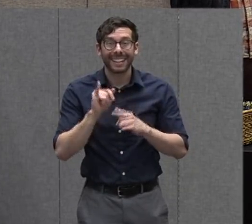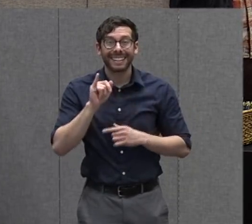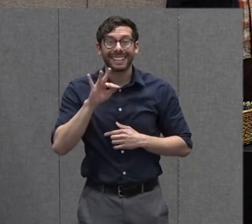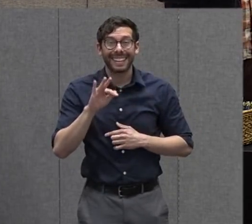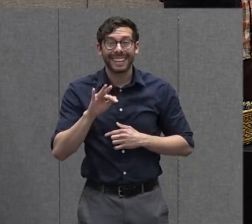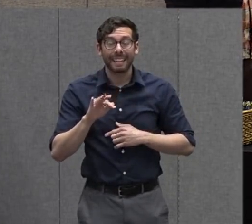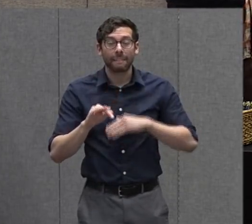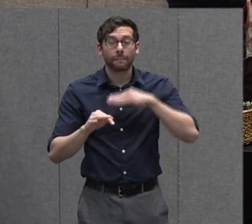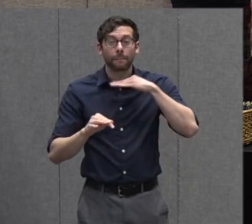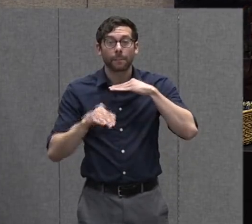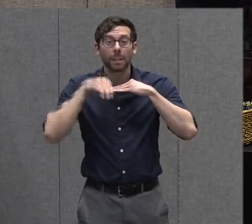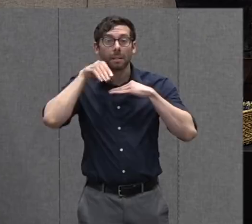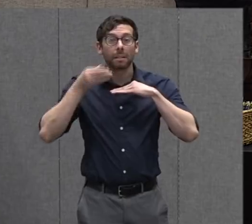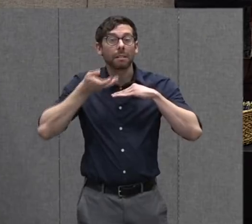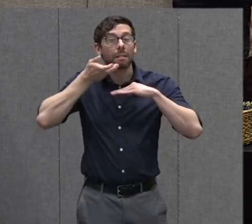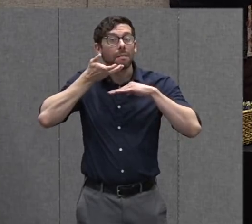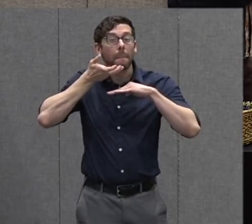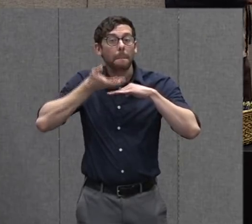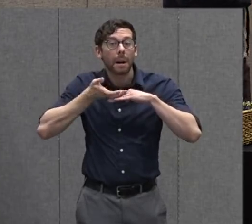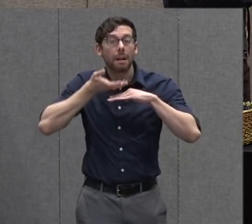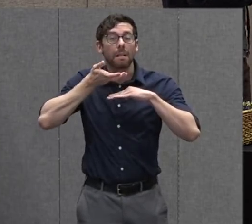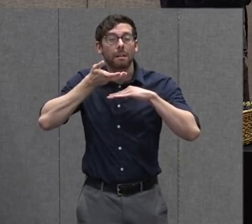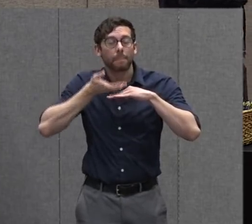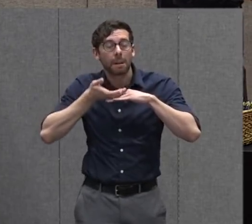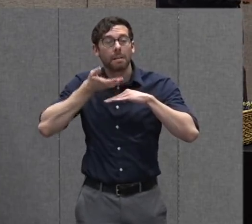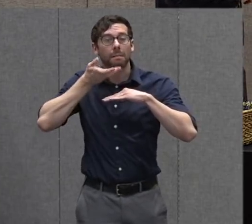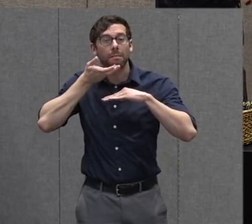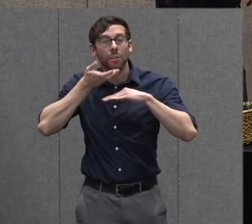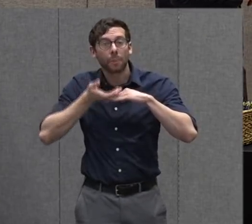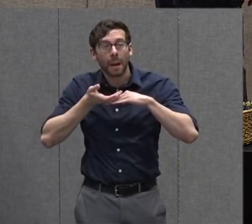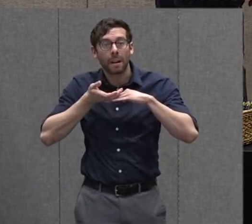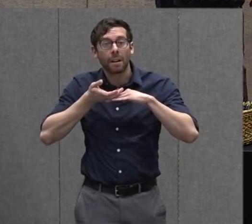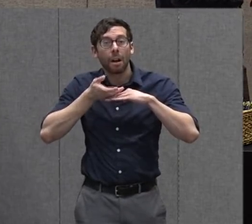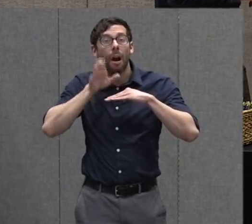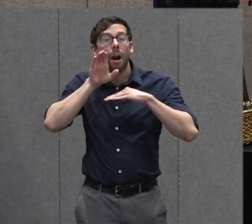[Miss Martindale] There's always ways. Sometimes I even have to look them up in the dictionary.